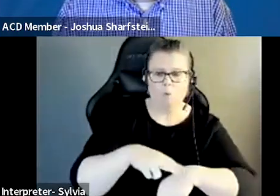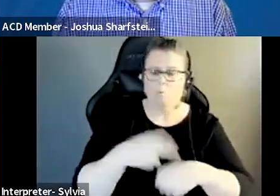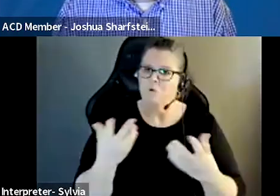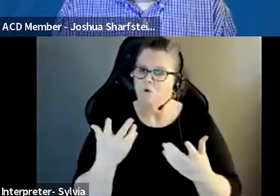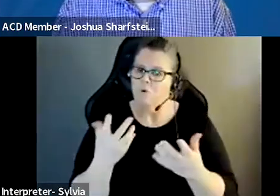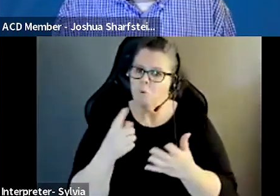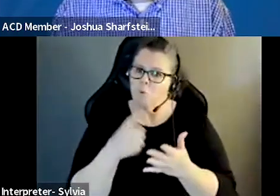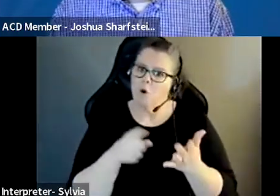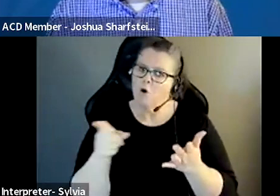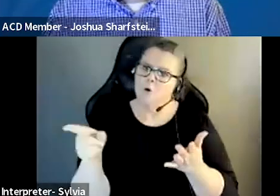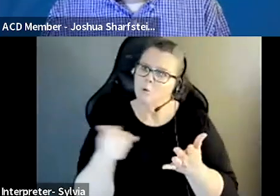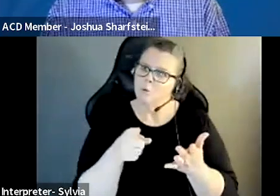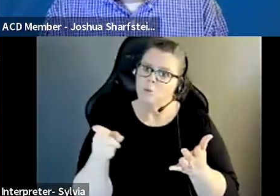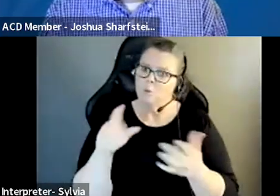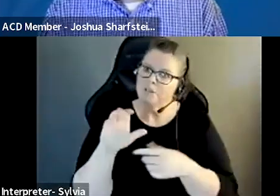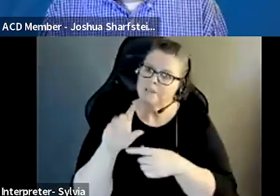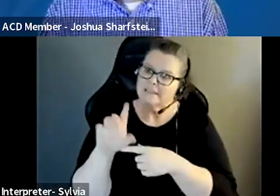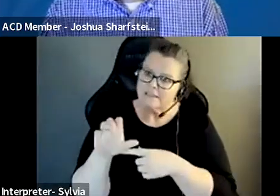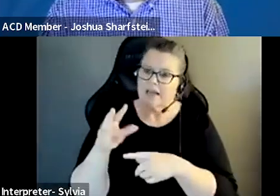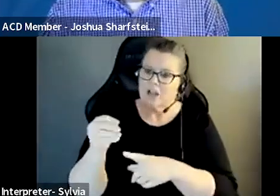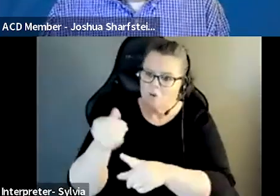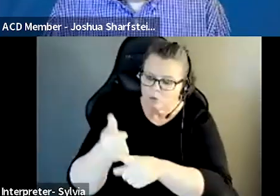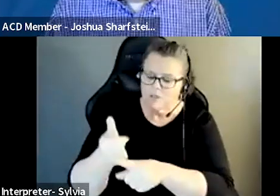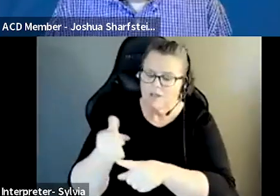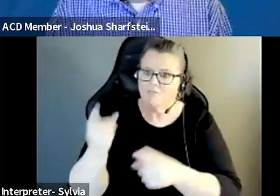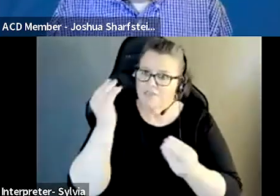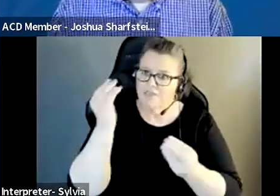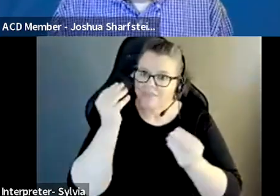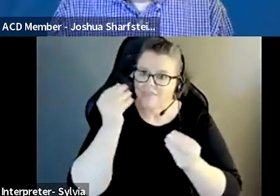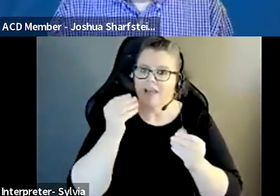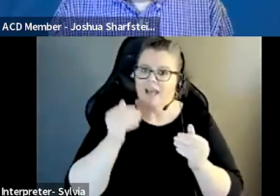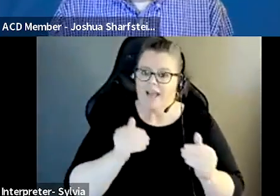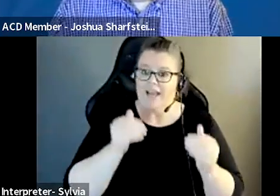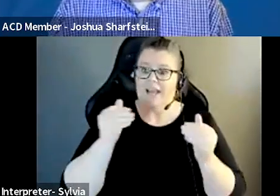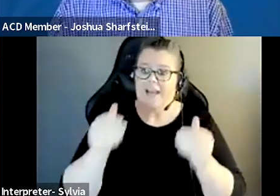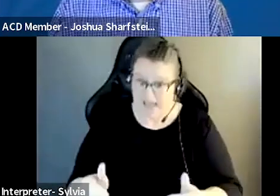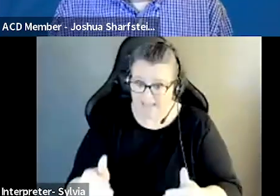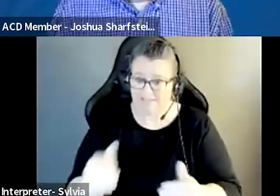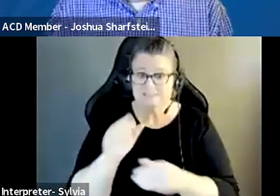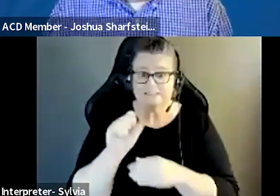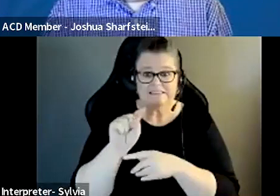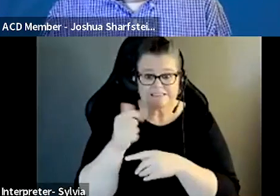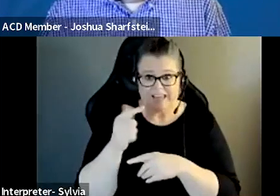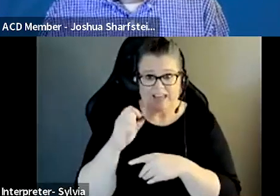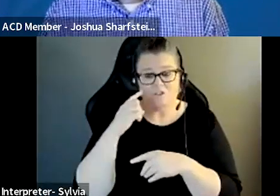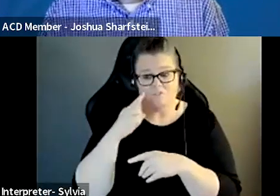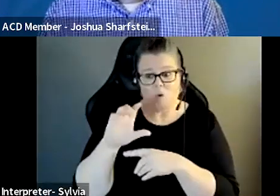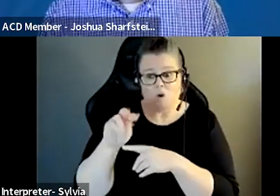about with the next stage in the COVID response will look like, and will this give you a chance to do a little bit of rest